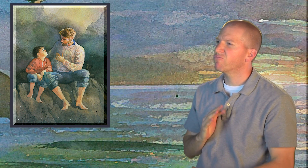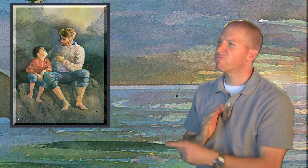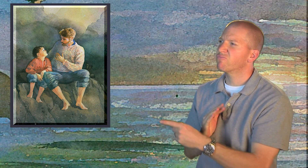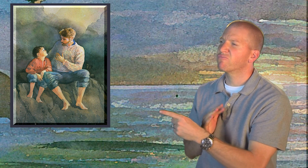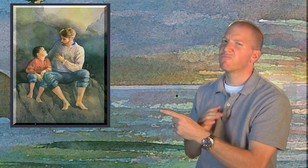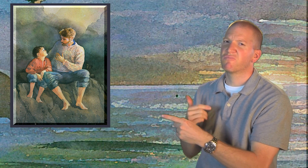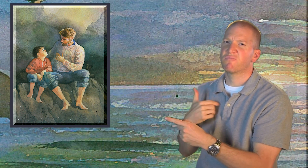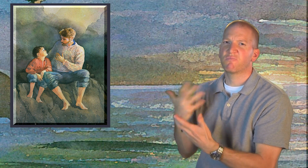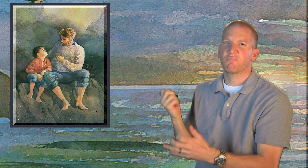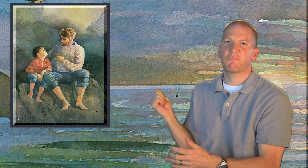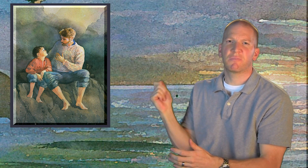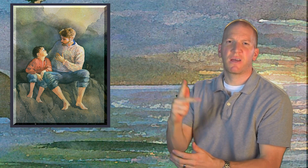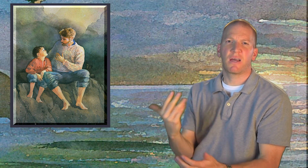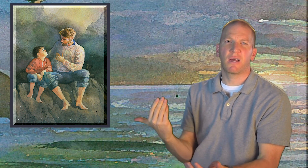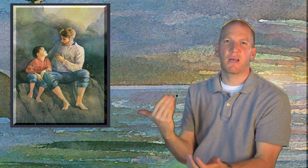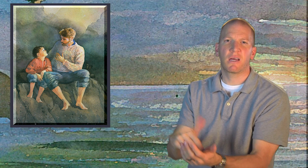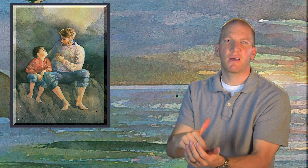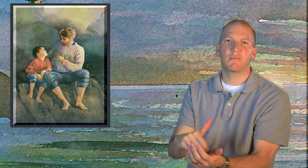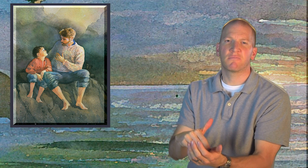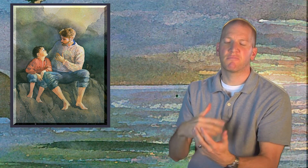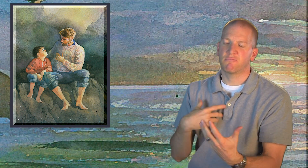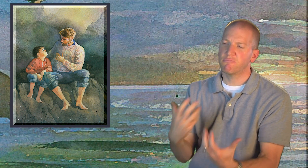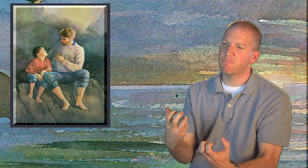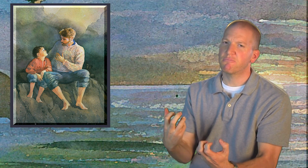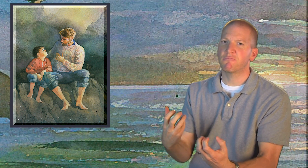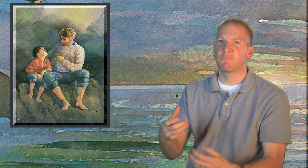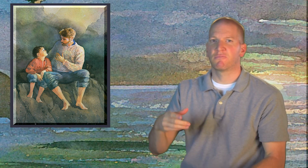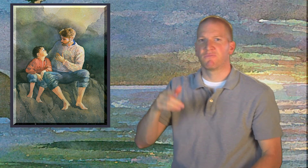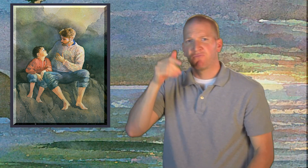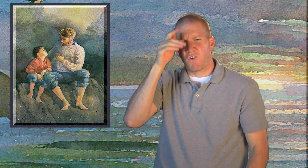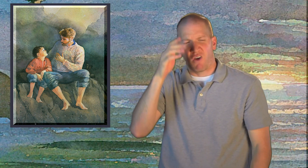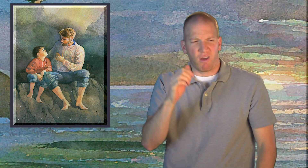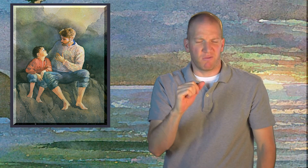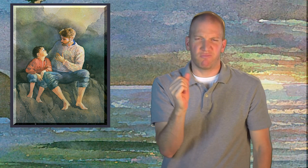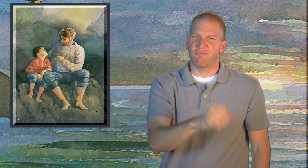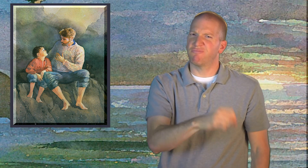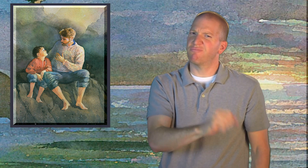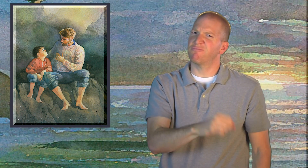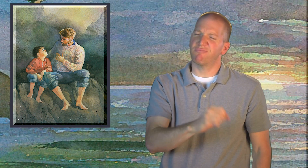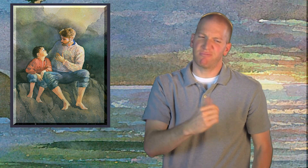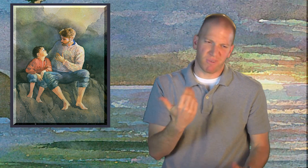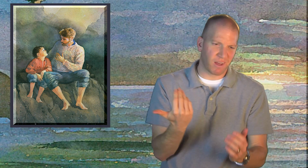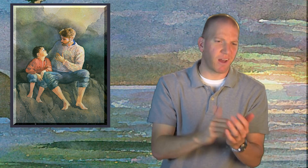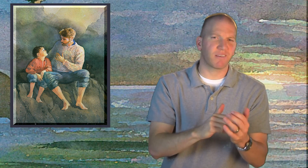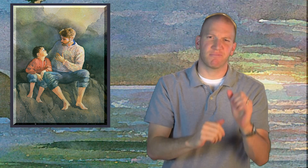"Let's come back here," I signed. "Just you and me." "Love to," Dad signed.